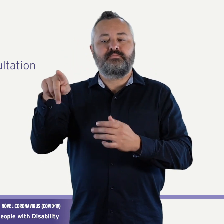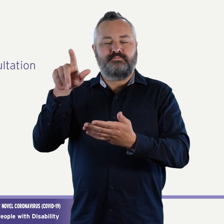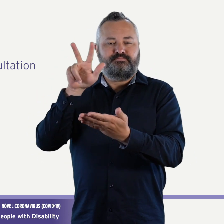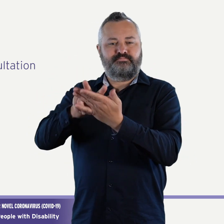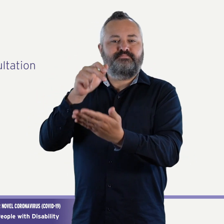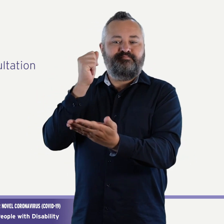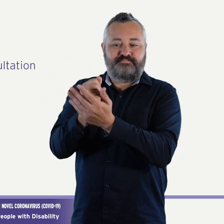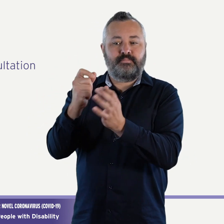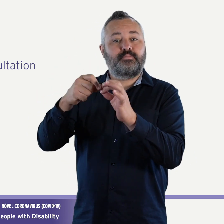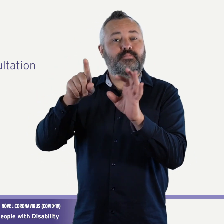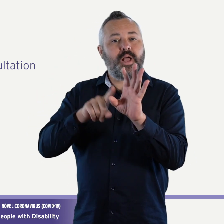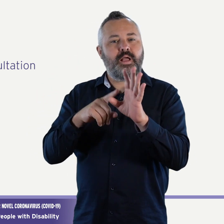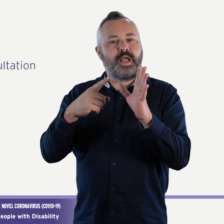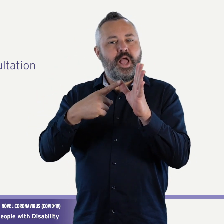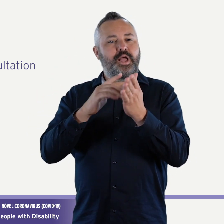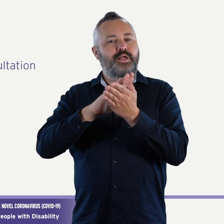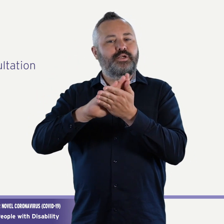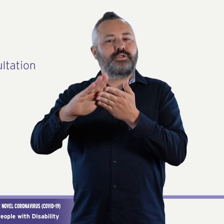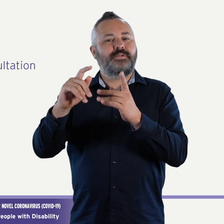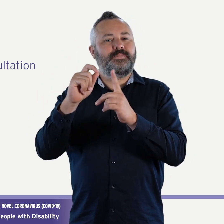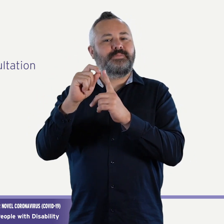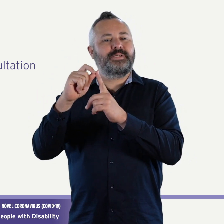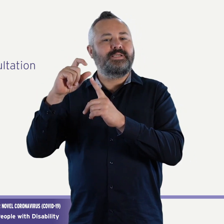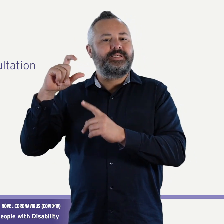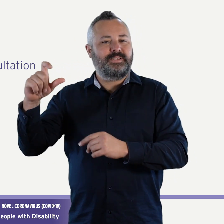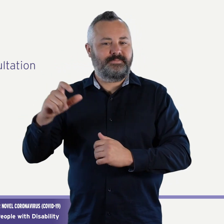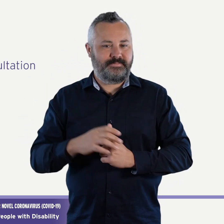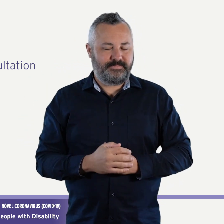and implementation of the Plan. The Advisory Committee was endorsed by the AHPPC.